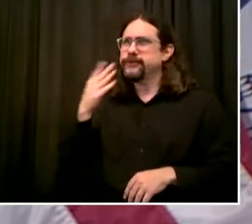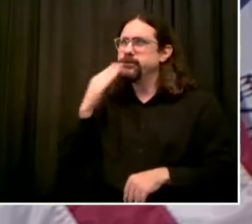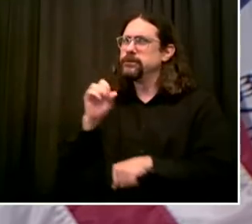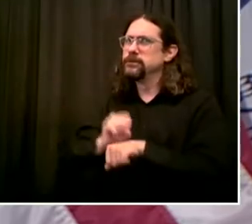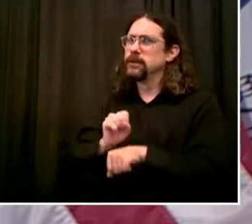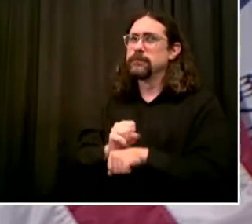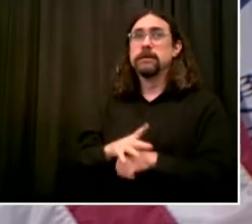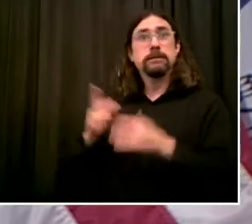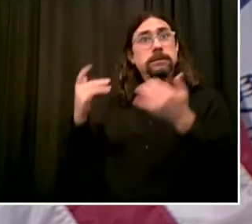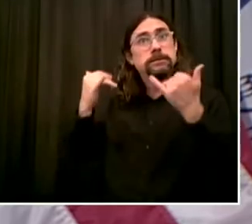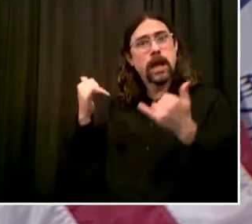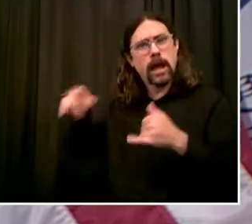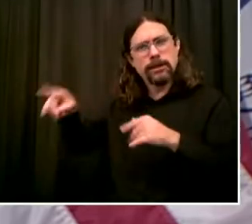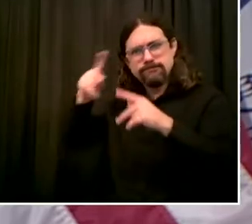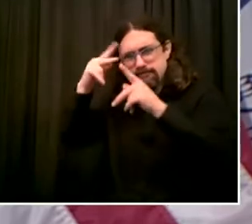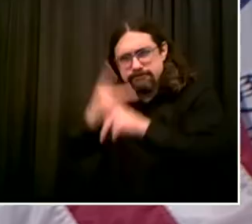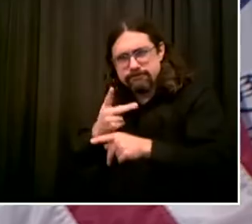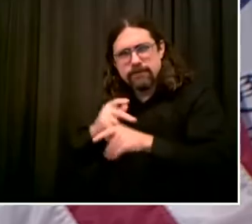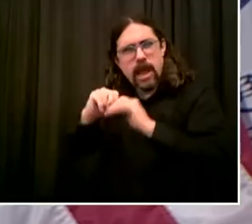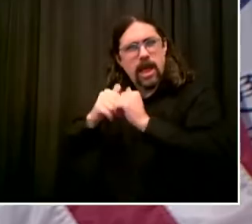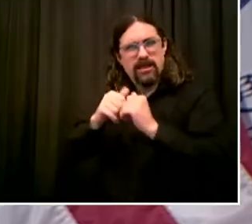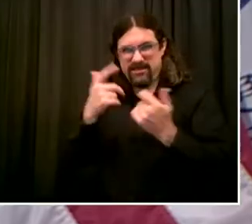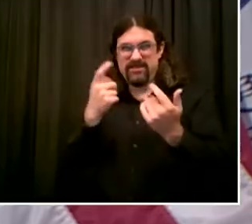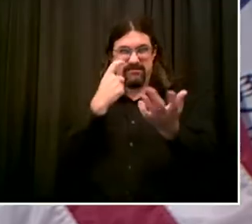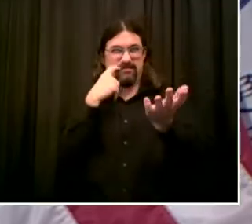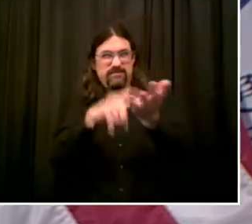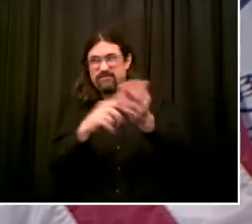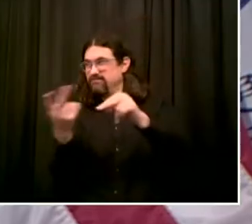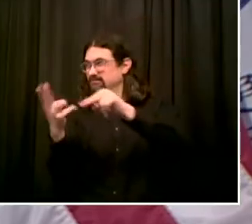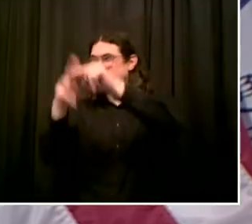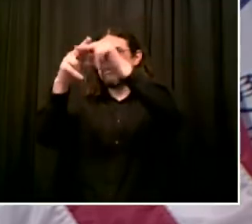WE ARE REFOCUSNGI ENERGY ON RESOURCES IN WHAT IS NEEDED THE